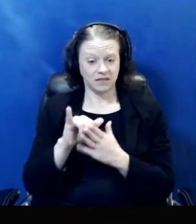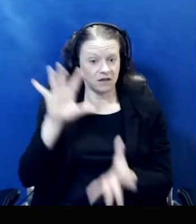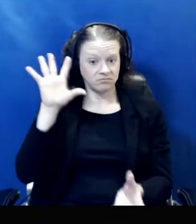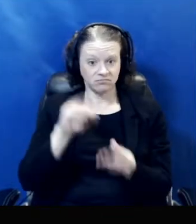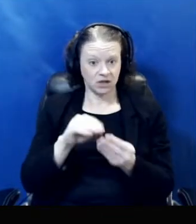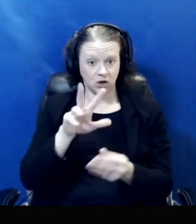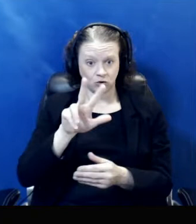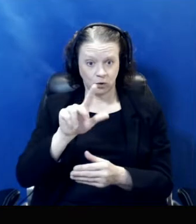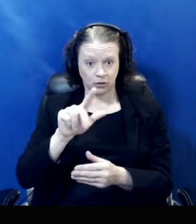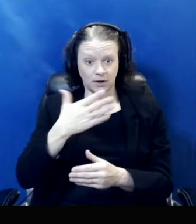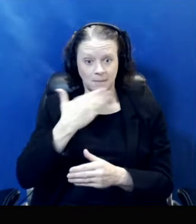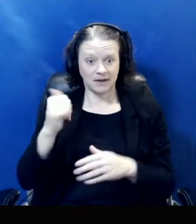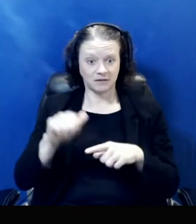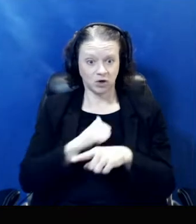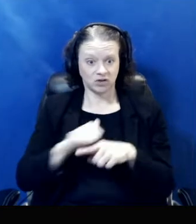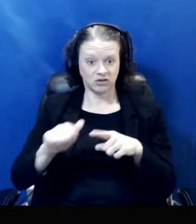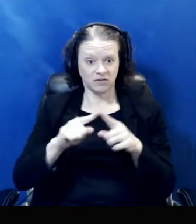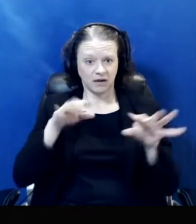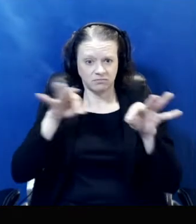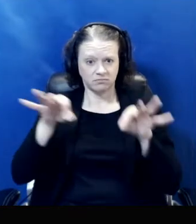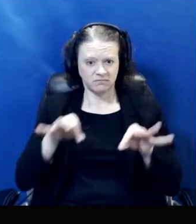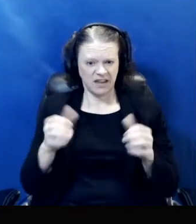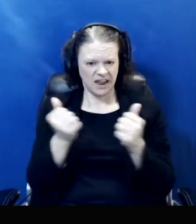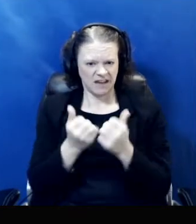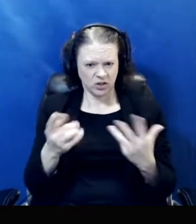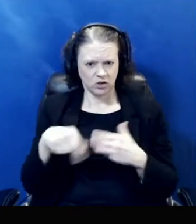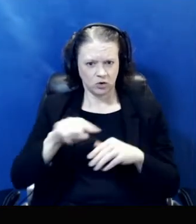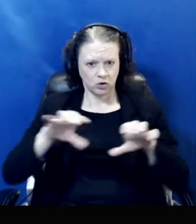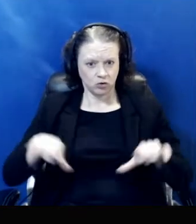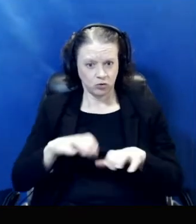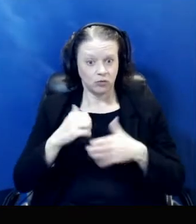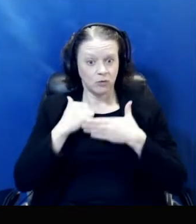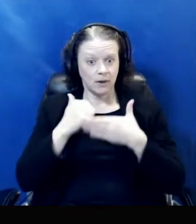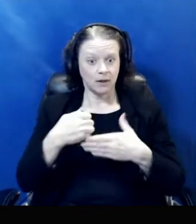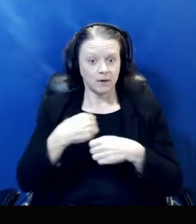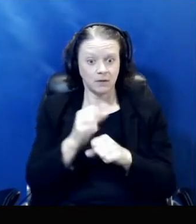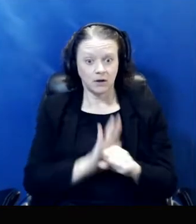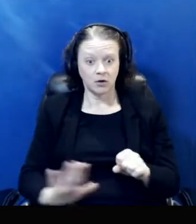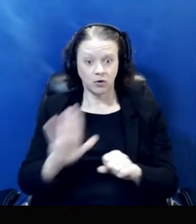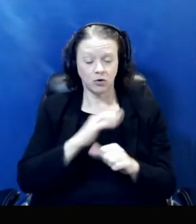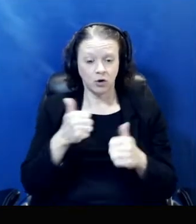everything that you could do to help make your game more accessible to people with disabilities.